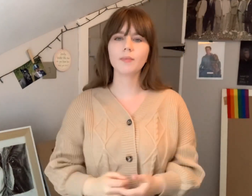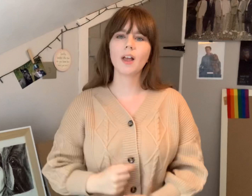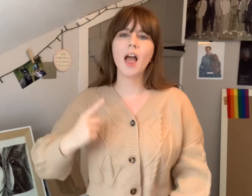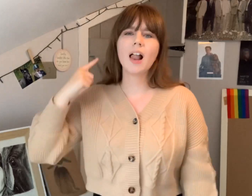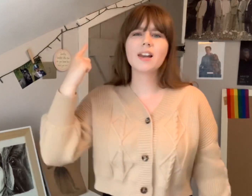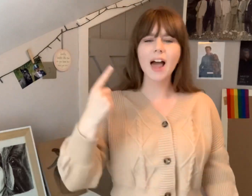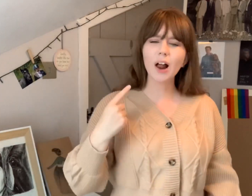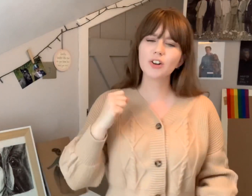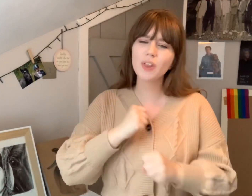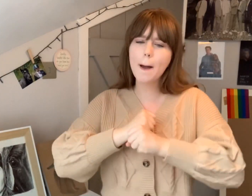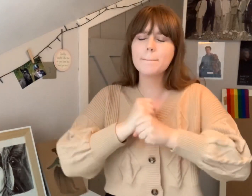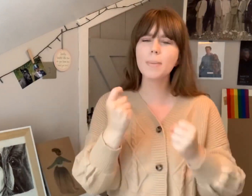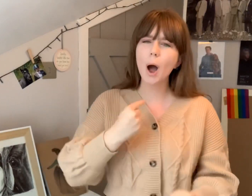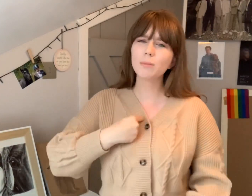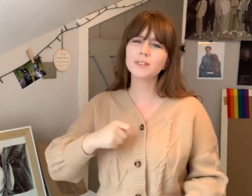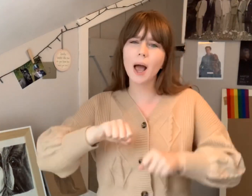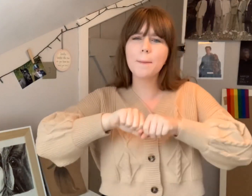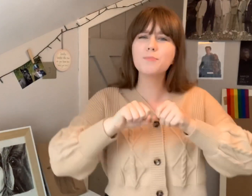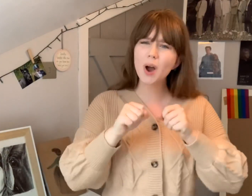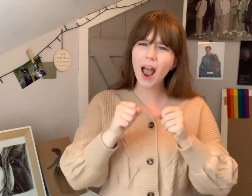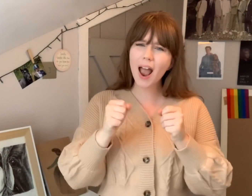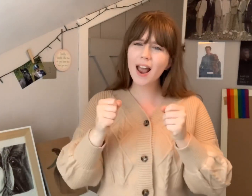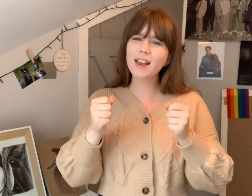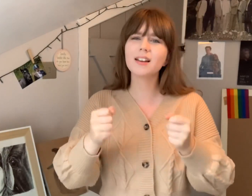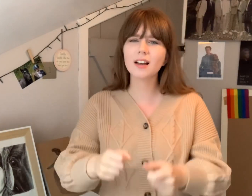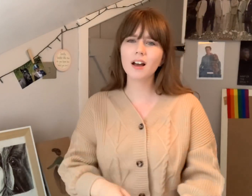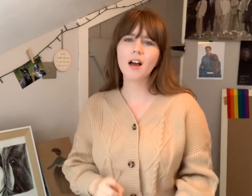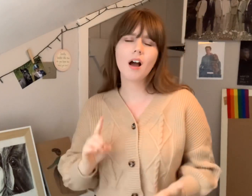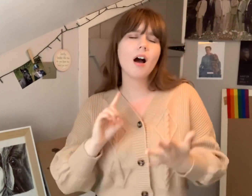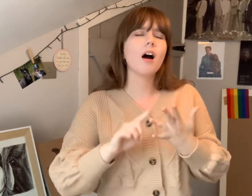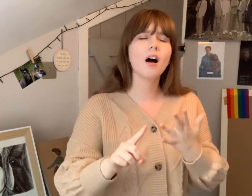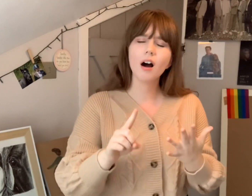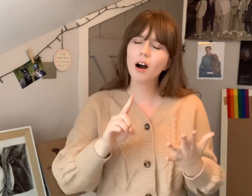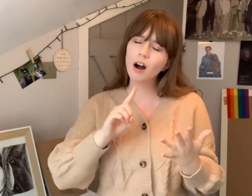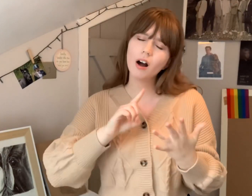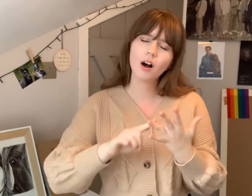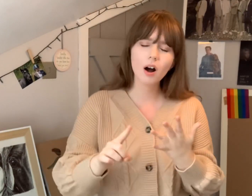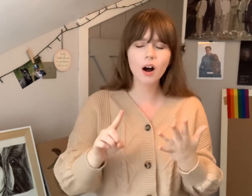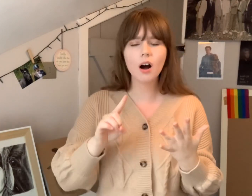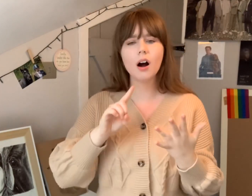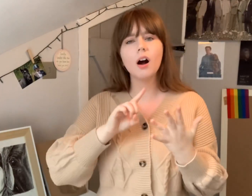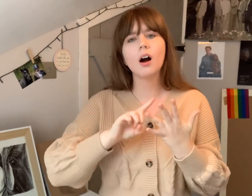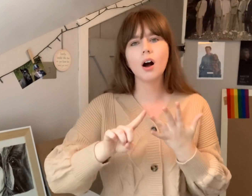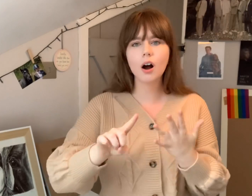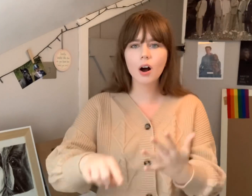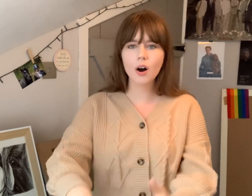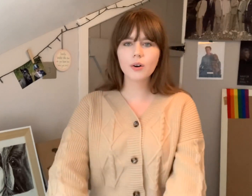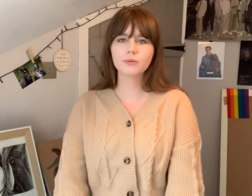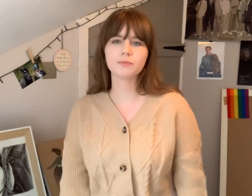Louder than bomb I break Oooh